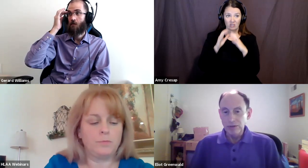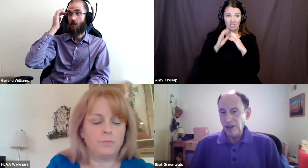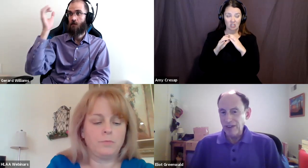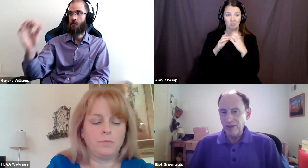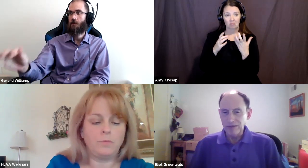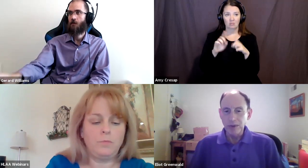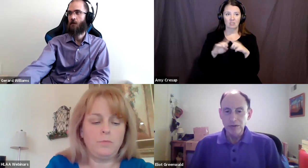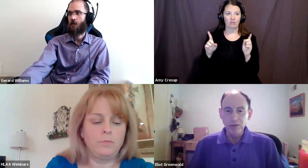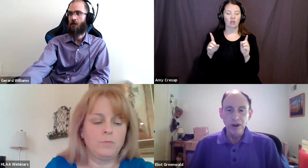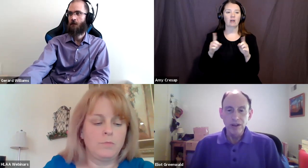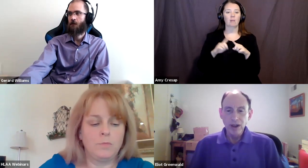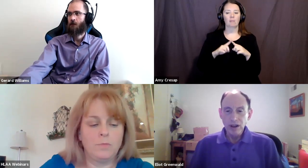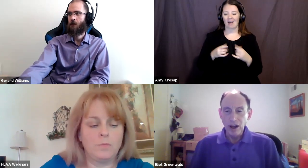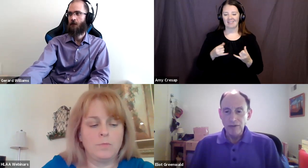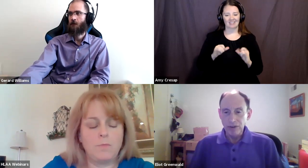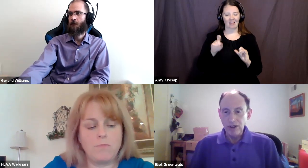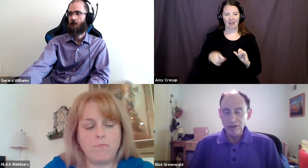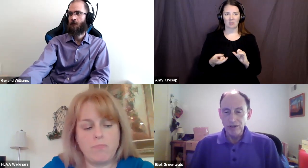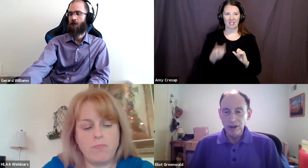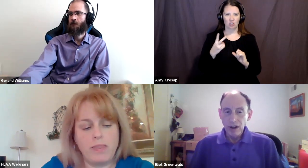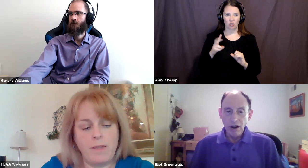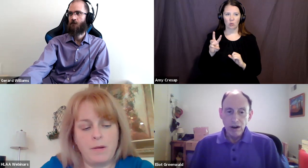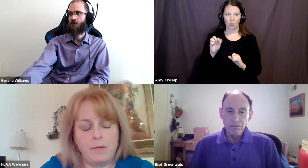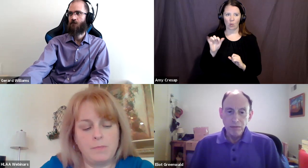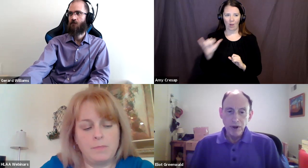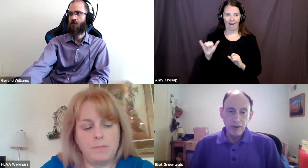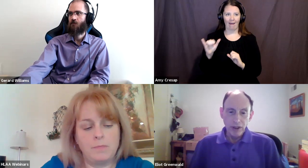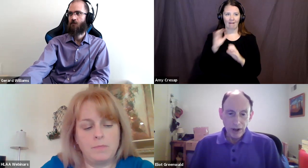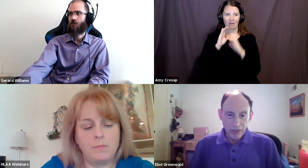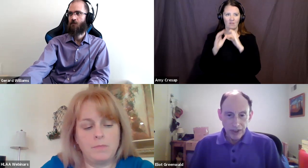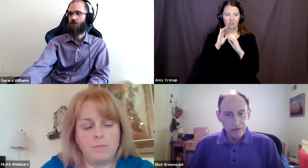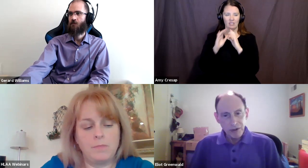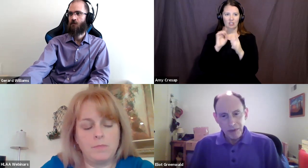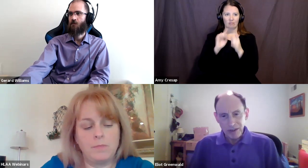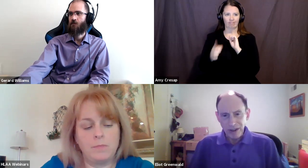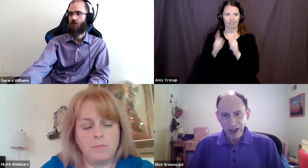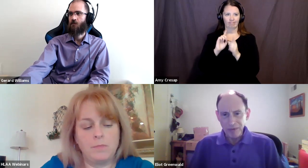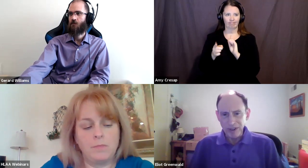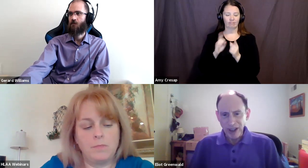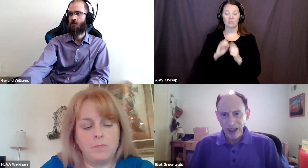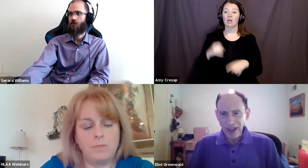Bull still have to be a two-way conversation. But on the other hand if you had mentioned